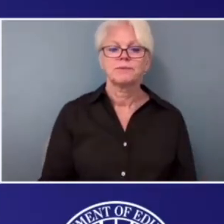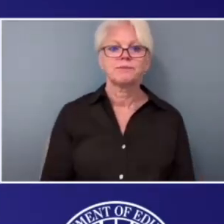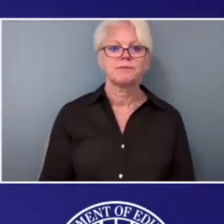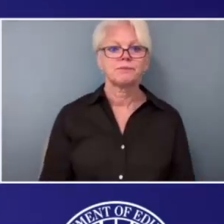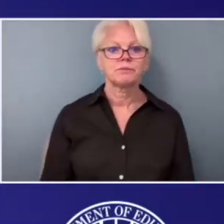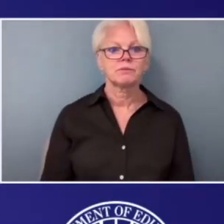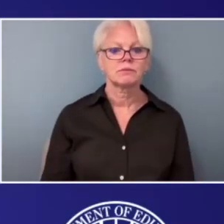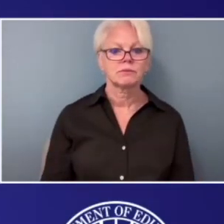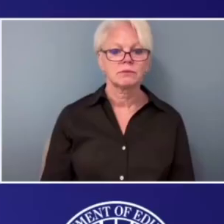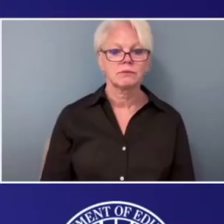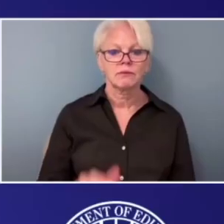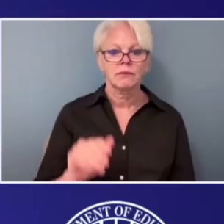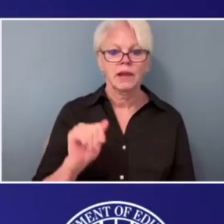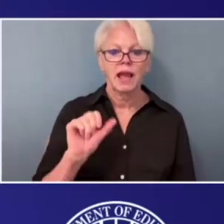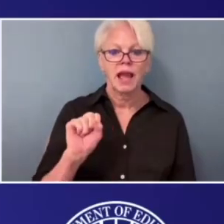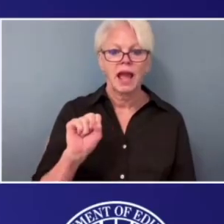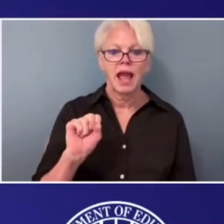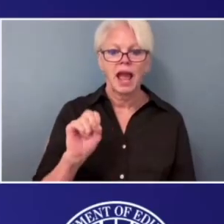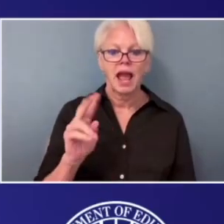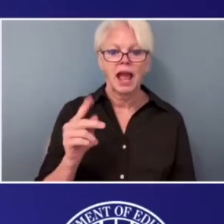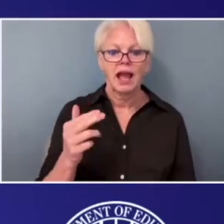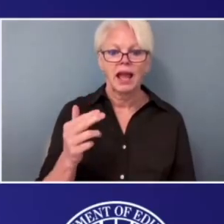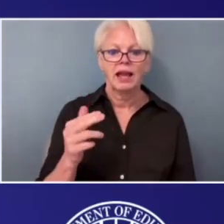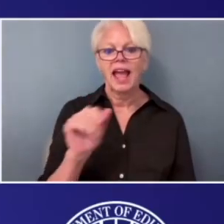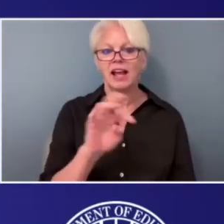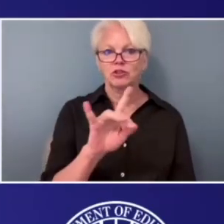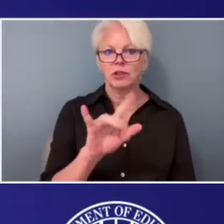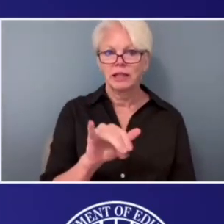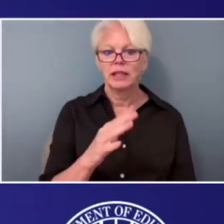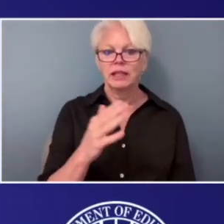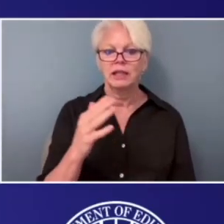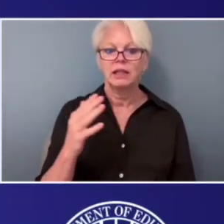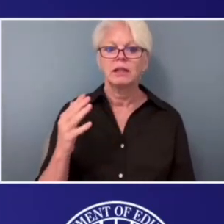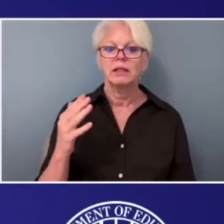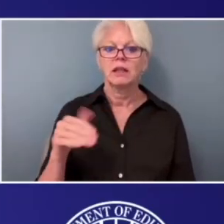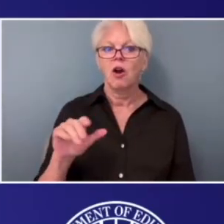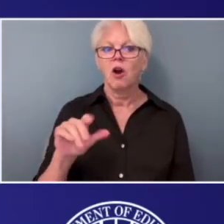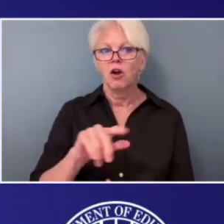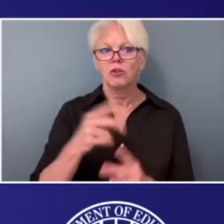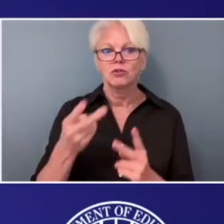Ashley Naporlee. And for the alternate? Tamar Hoffman.